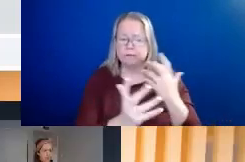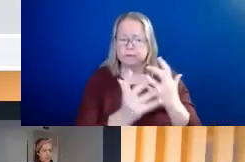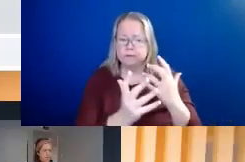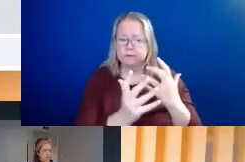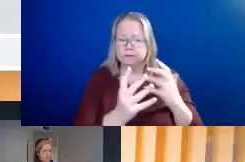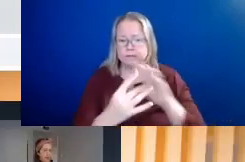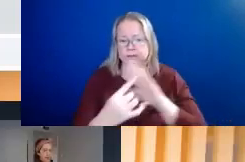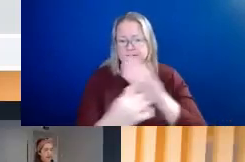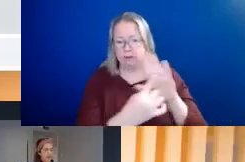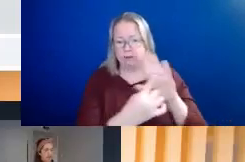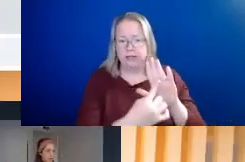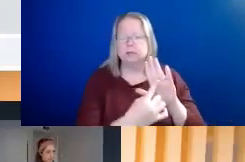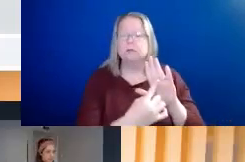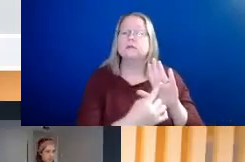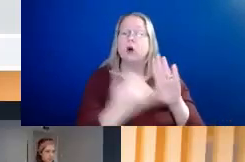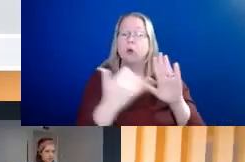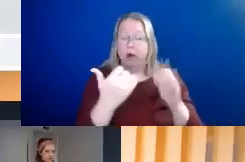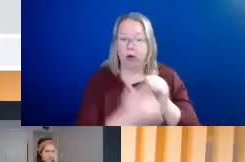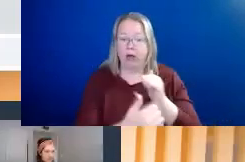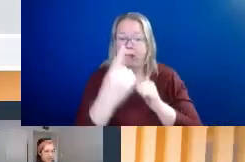12:24:05 Right now, everyone in this setting, has